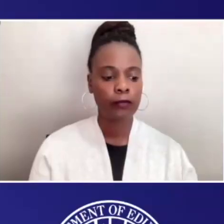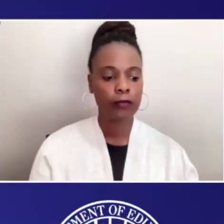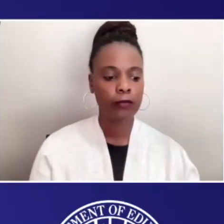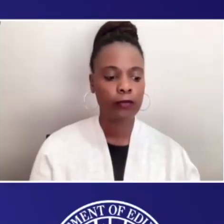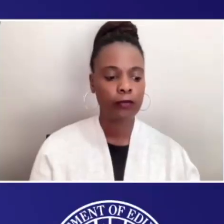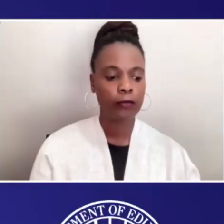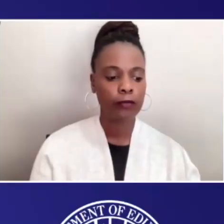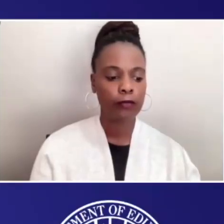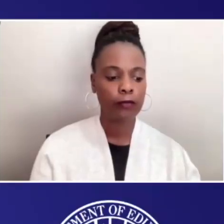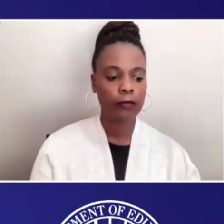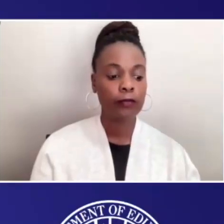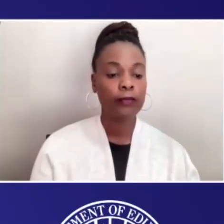Welcome back, everyone.